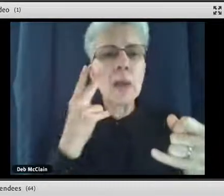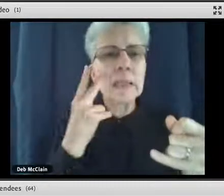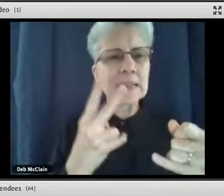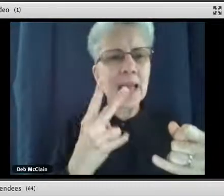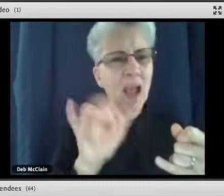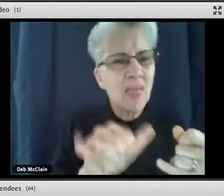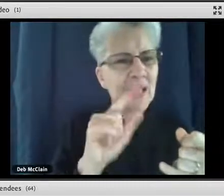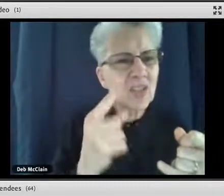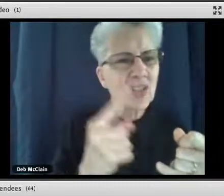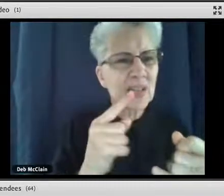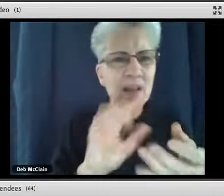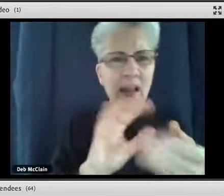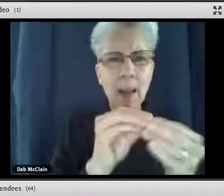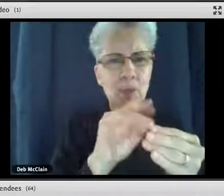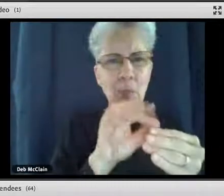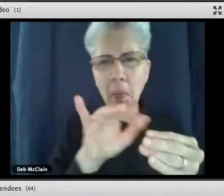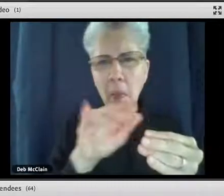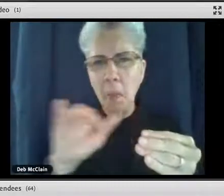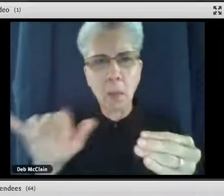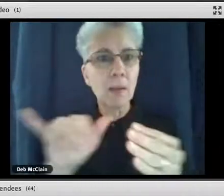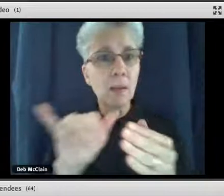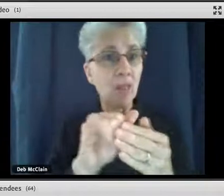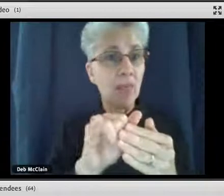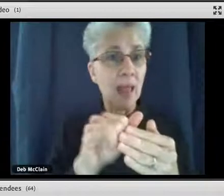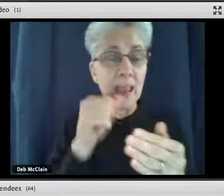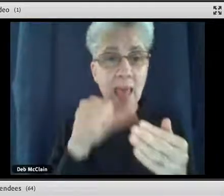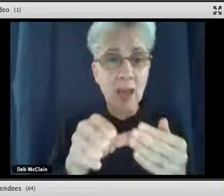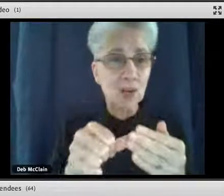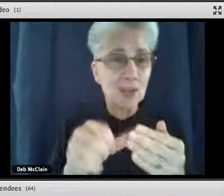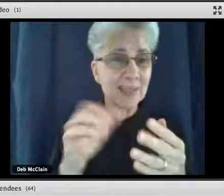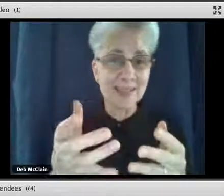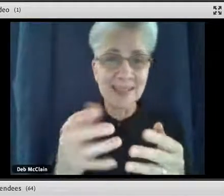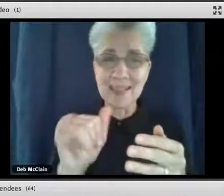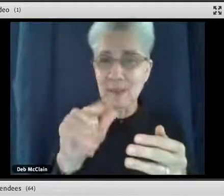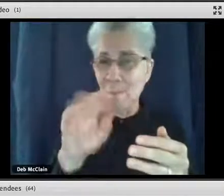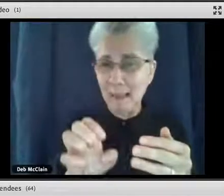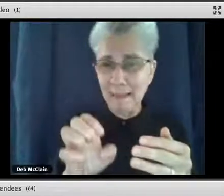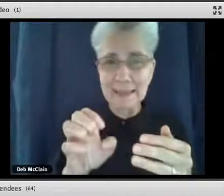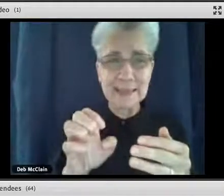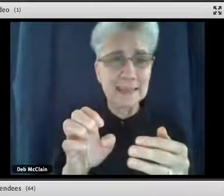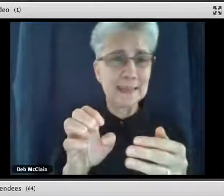you can see how there's just a bunch of numbers, then letter, then space,